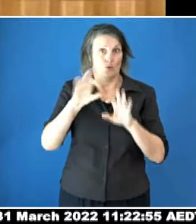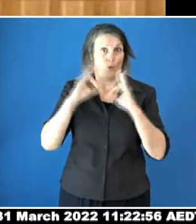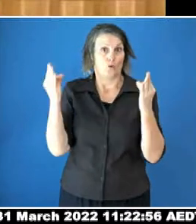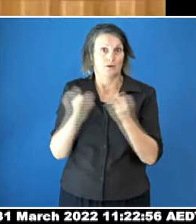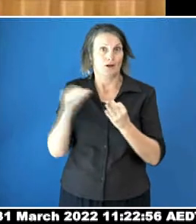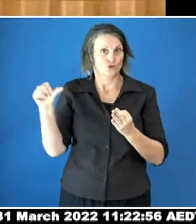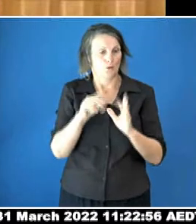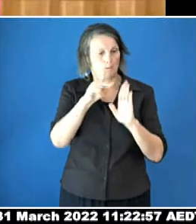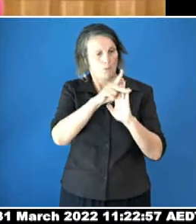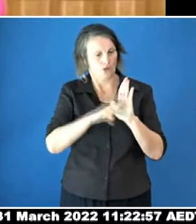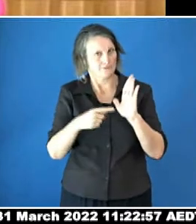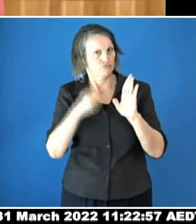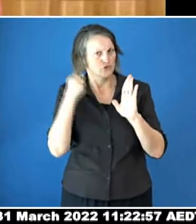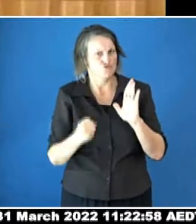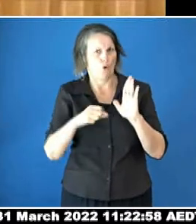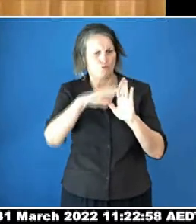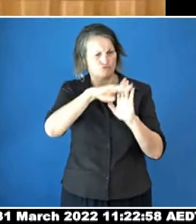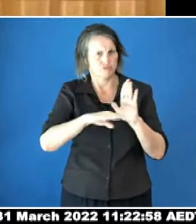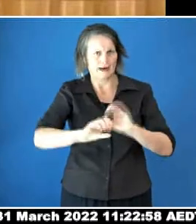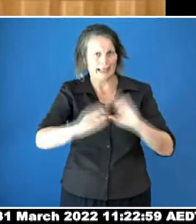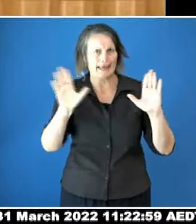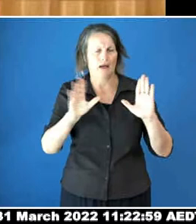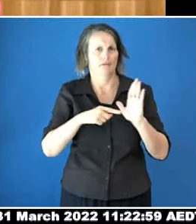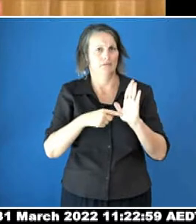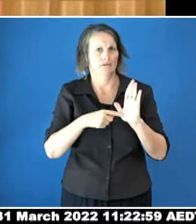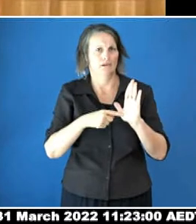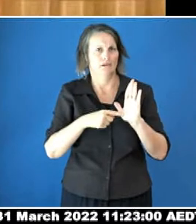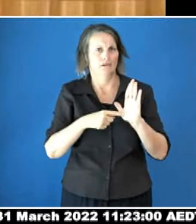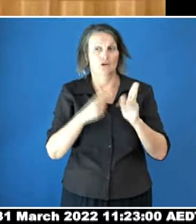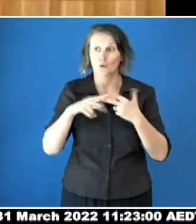concern - as you say, somebody who may have a criminal history or something concerning in